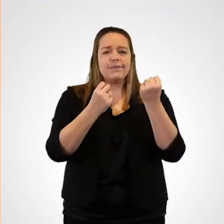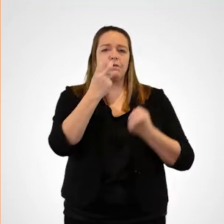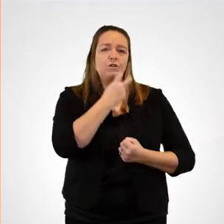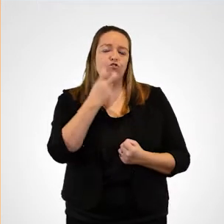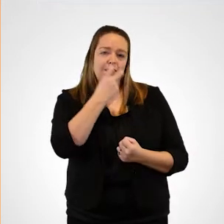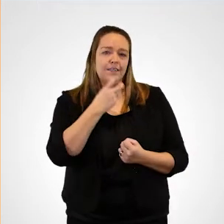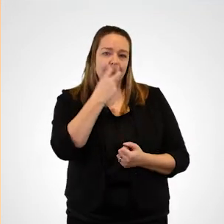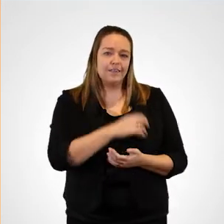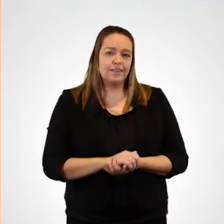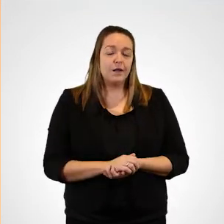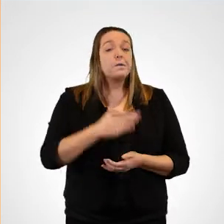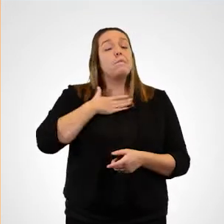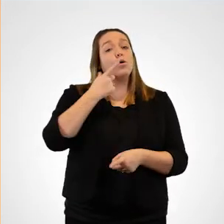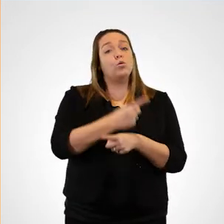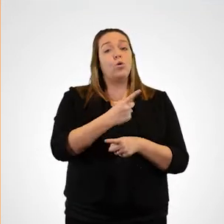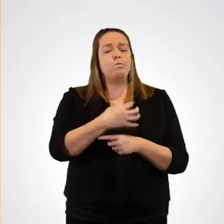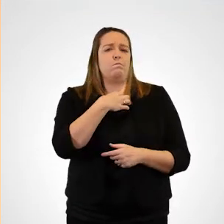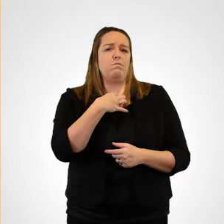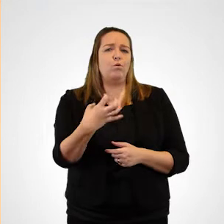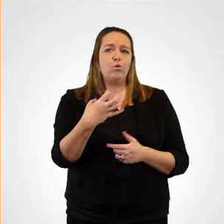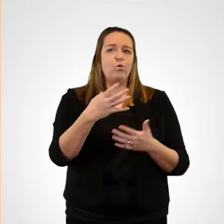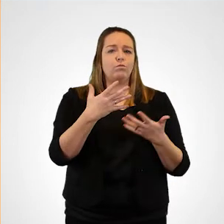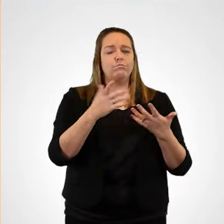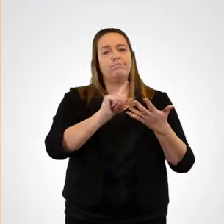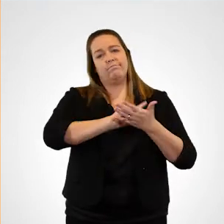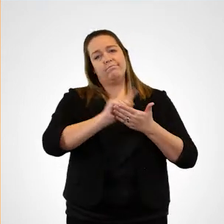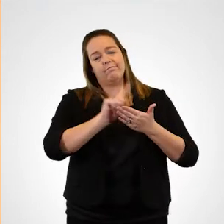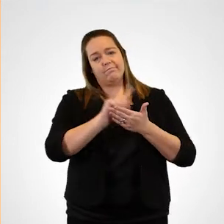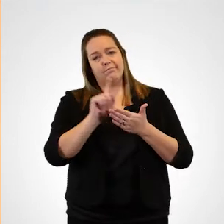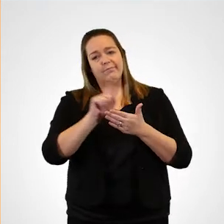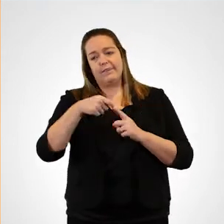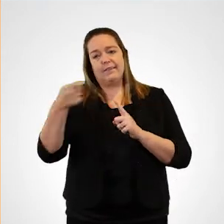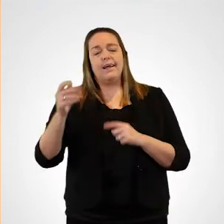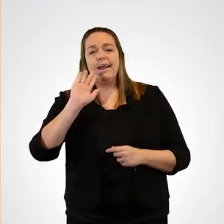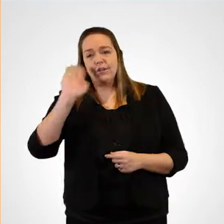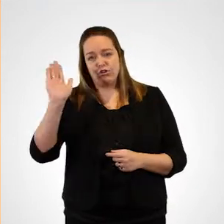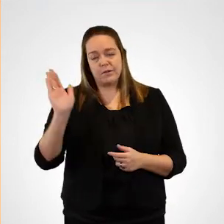I'm going to be talking more about those in fact in a subsequent lecture,